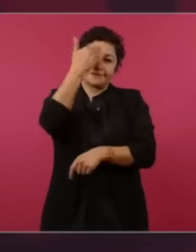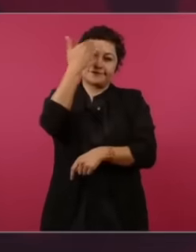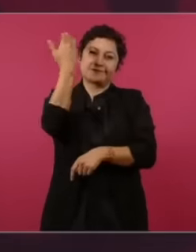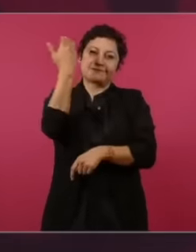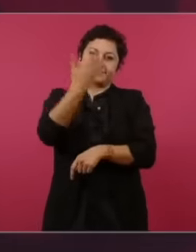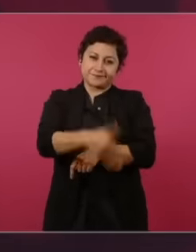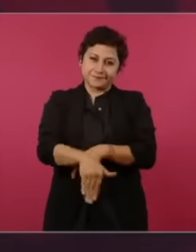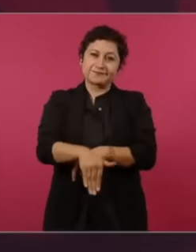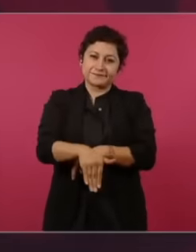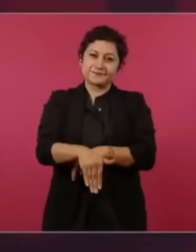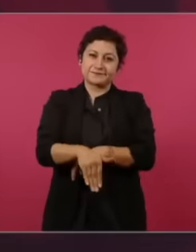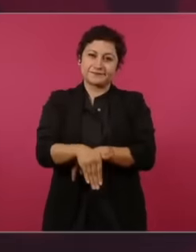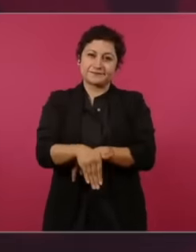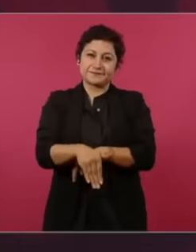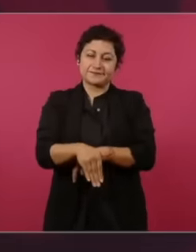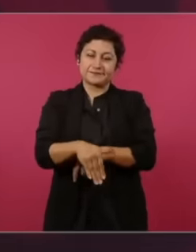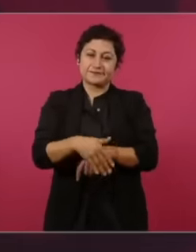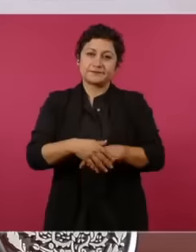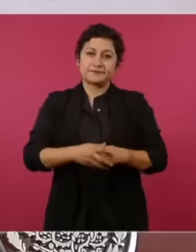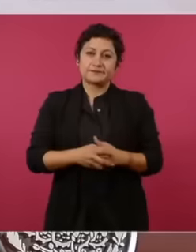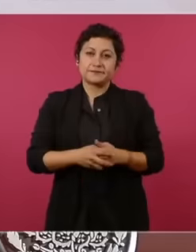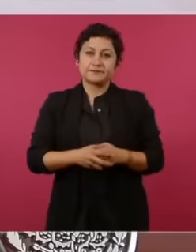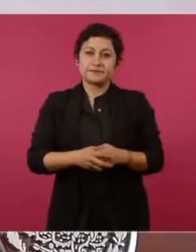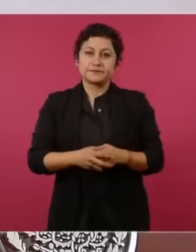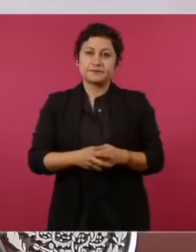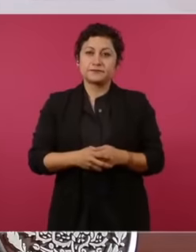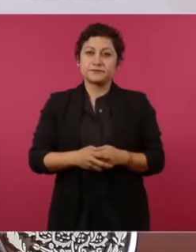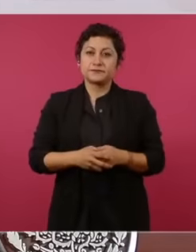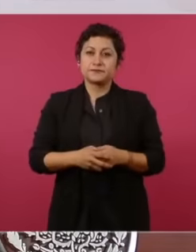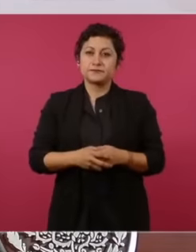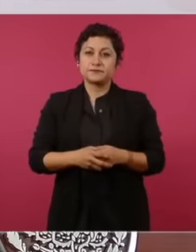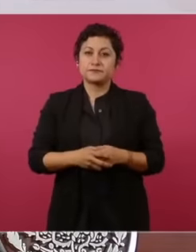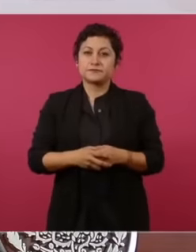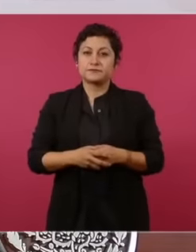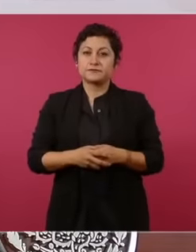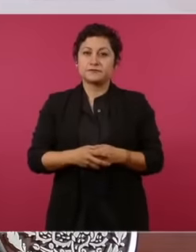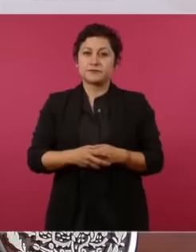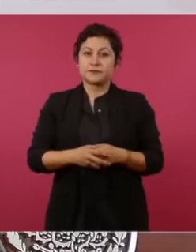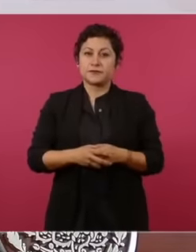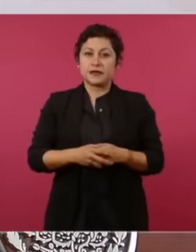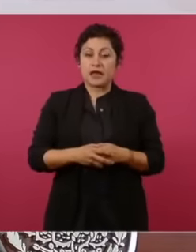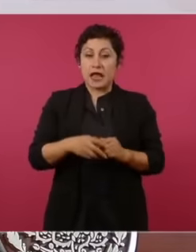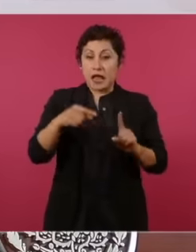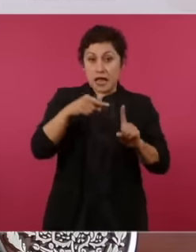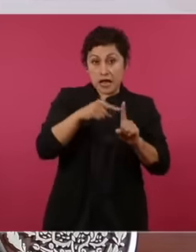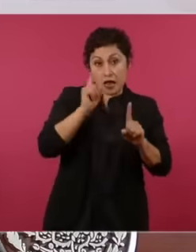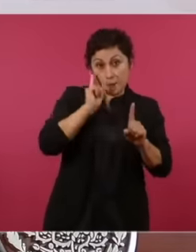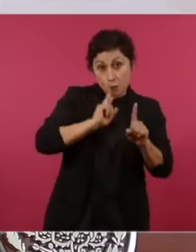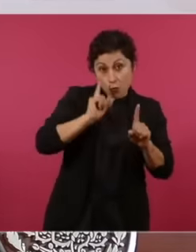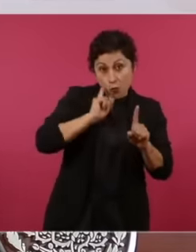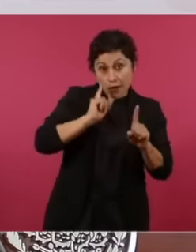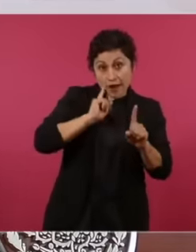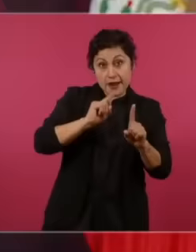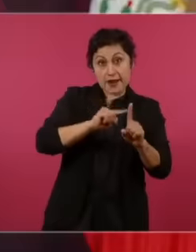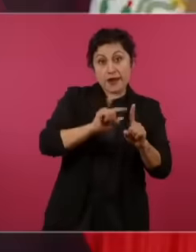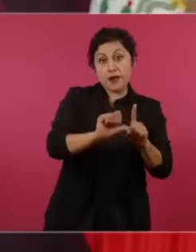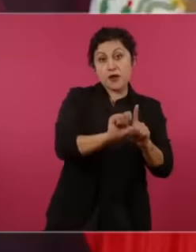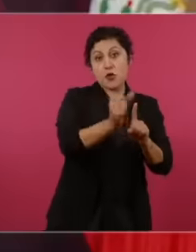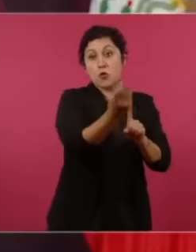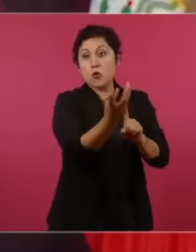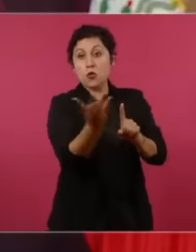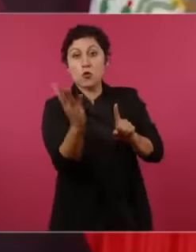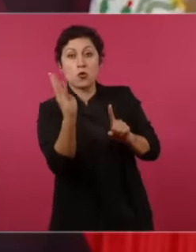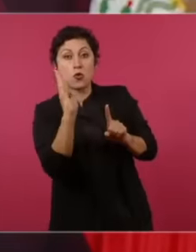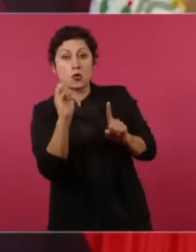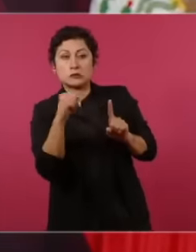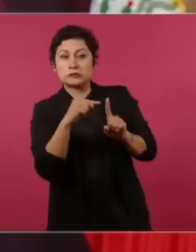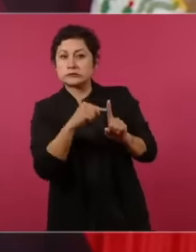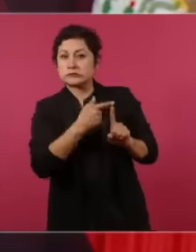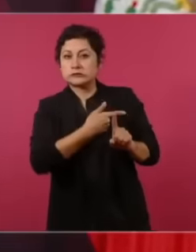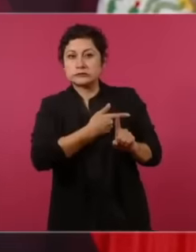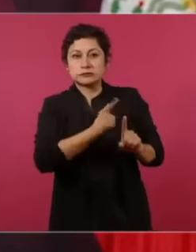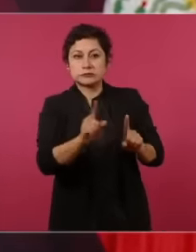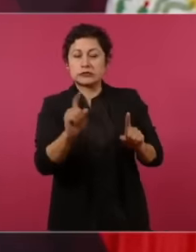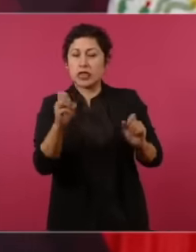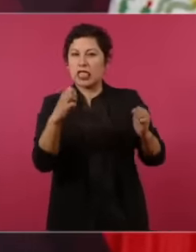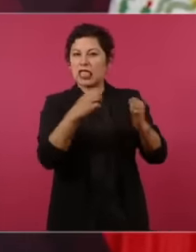the teacher's adversaries the bester Because later they removed it like that it was no